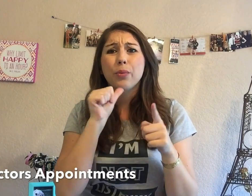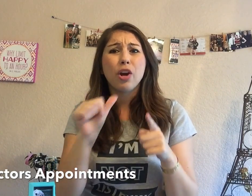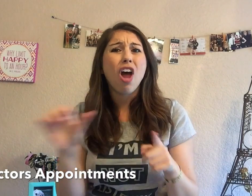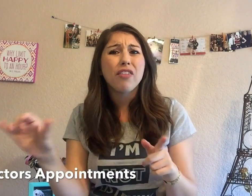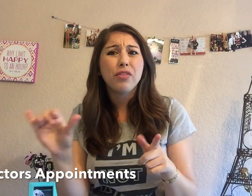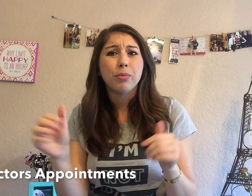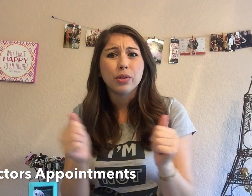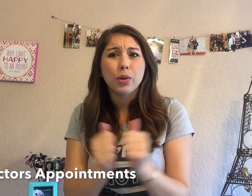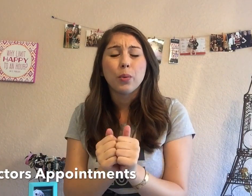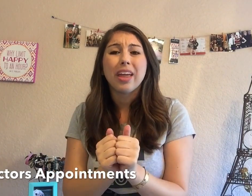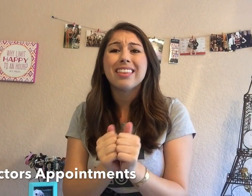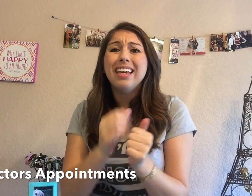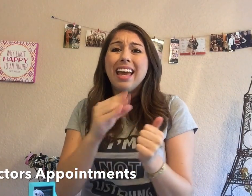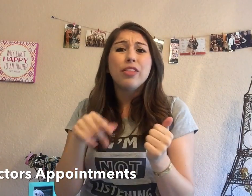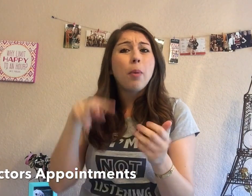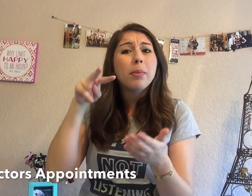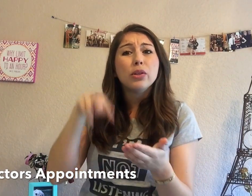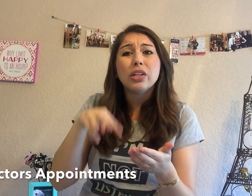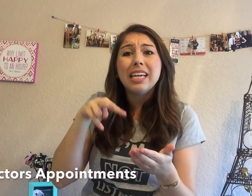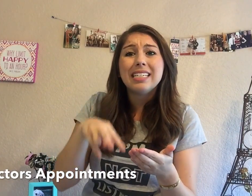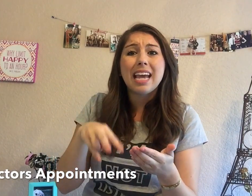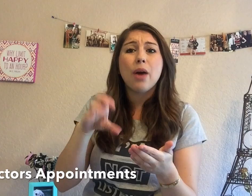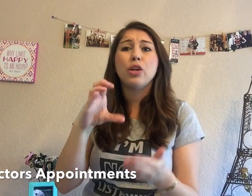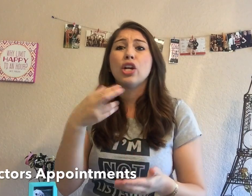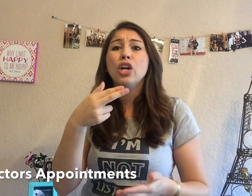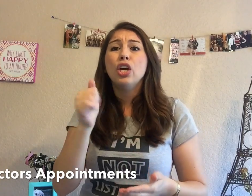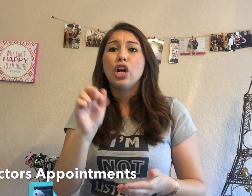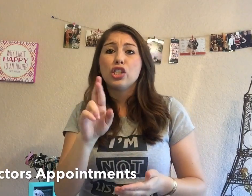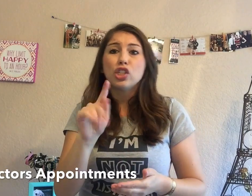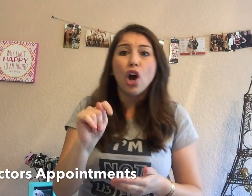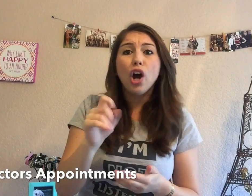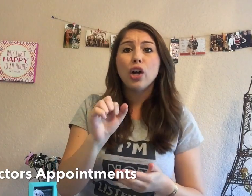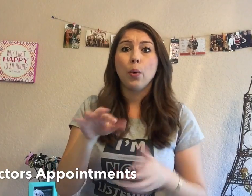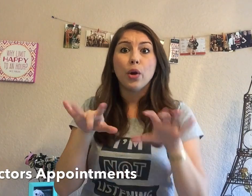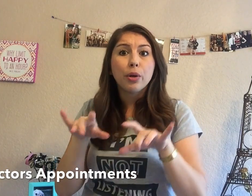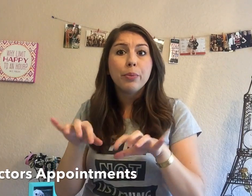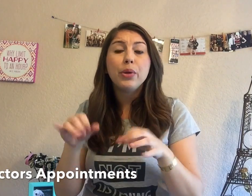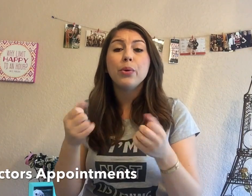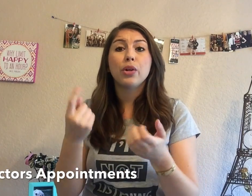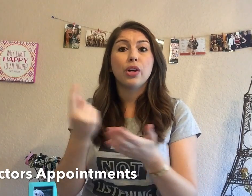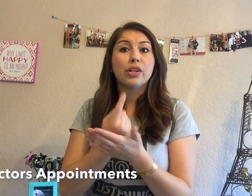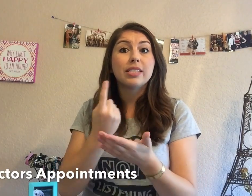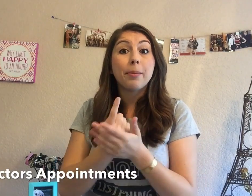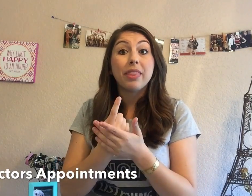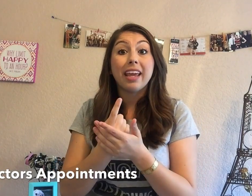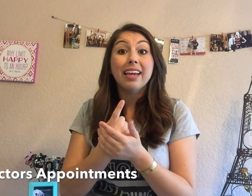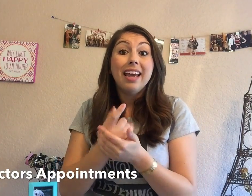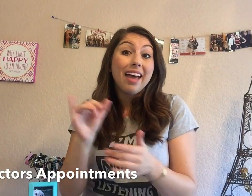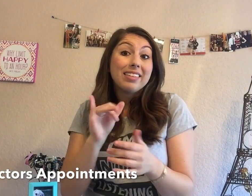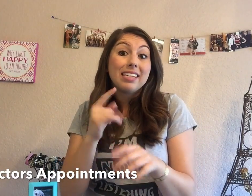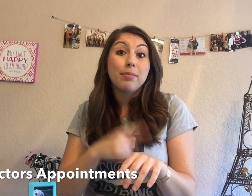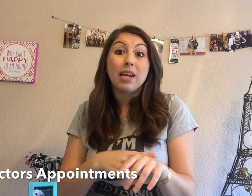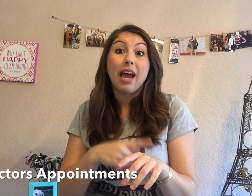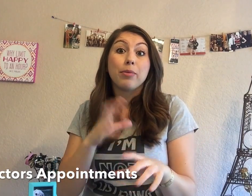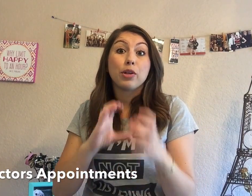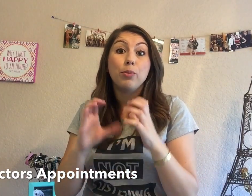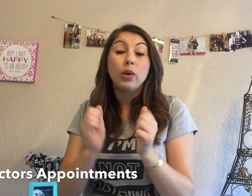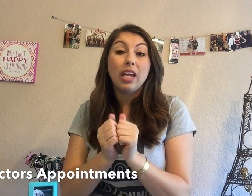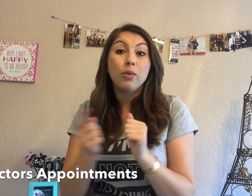were not familiar with and they are probably looking down at a chart, or computer, something at the same time they are communicating